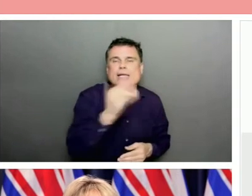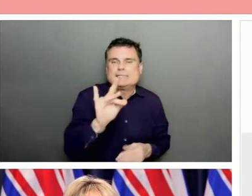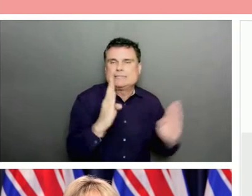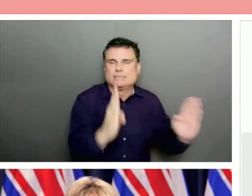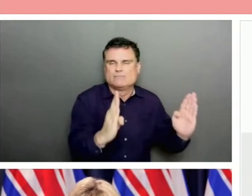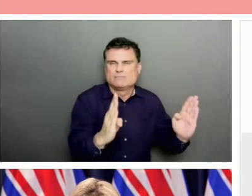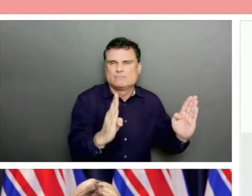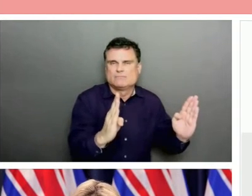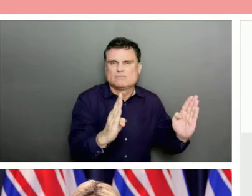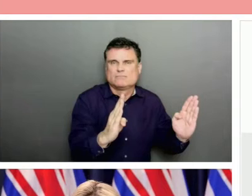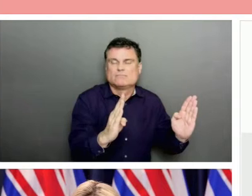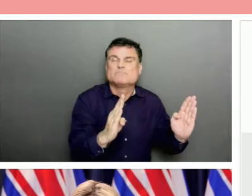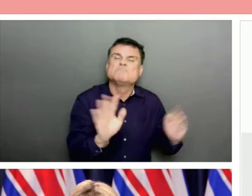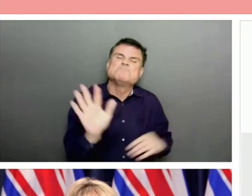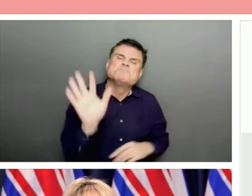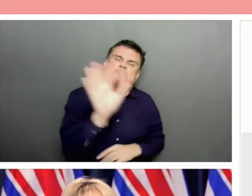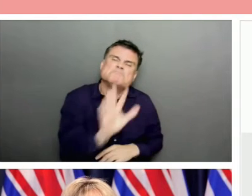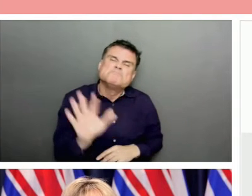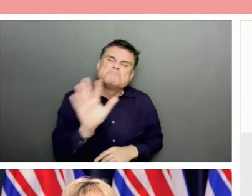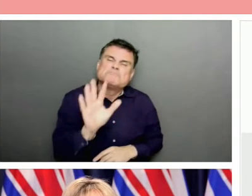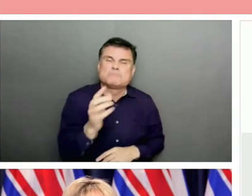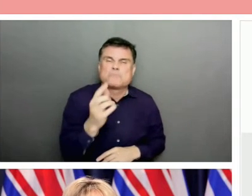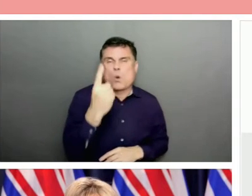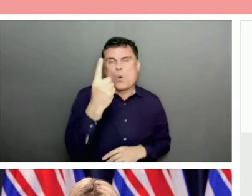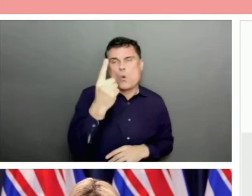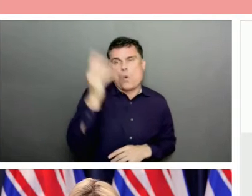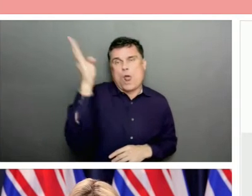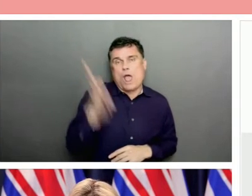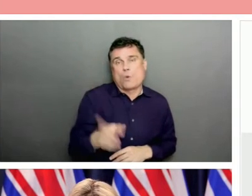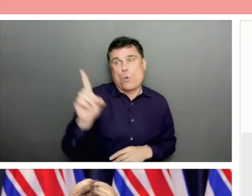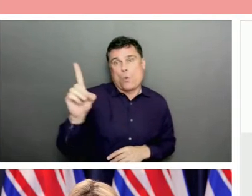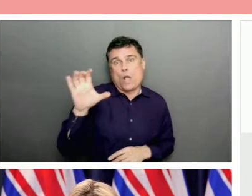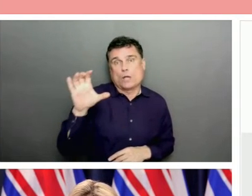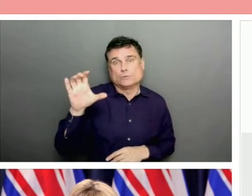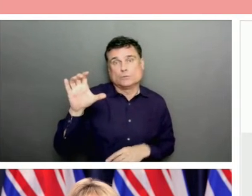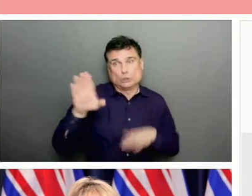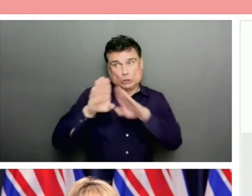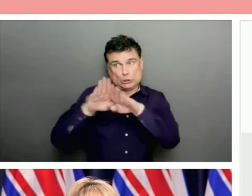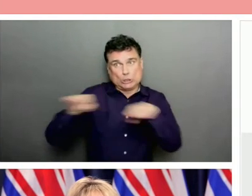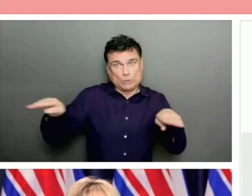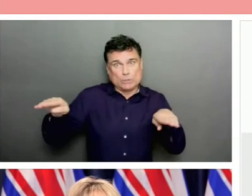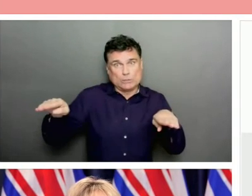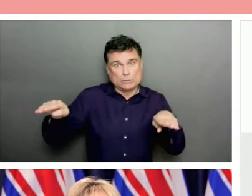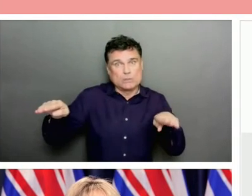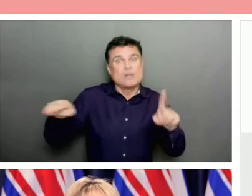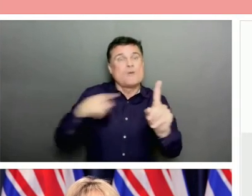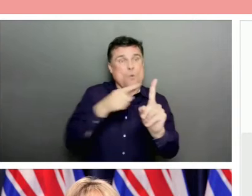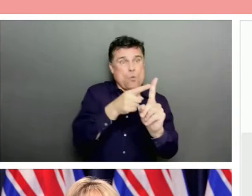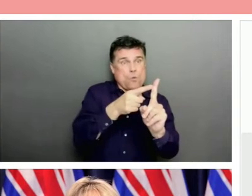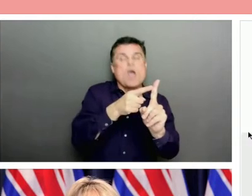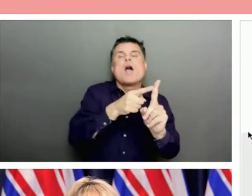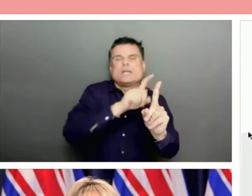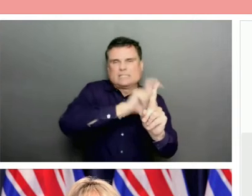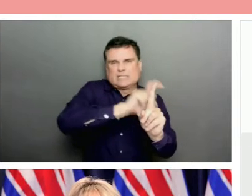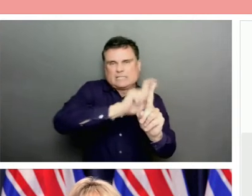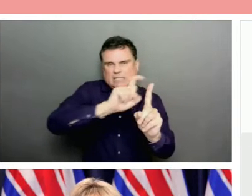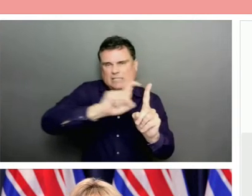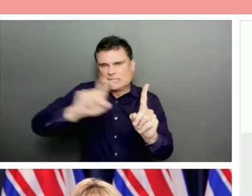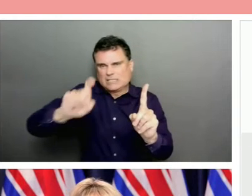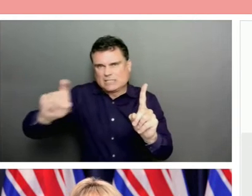Columbia. If we look at the general population, about 7 per cent or 7 in 100 tests are positive.